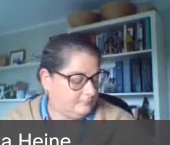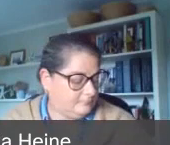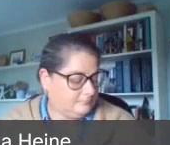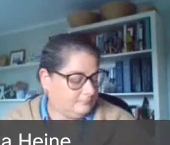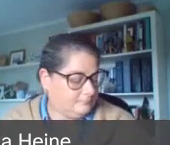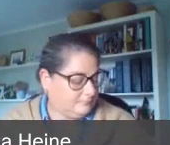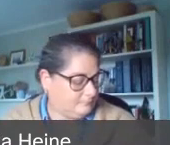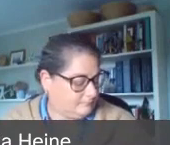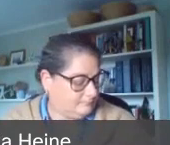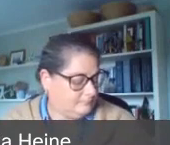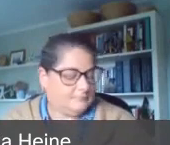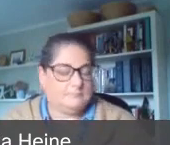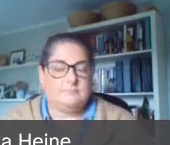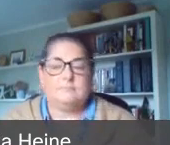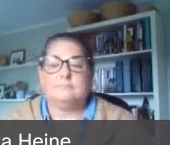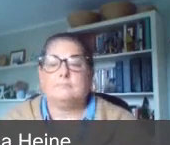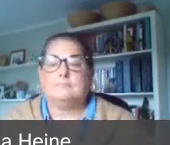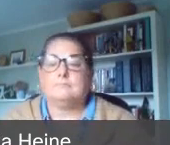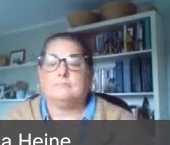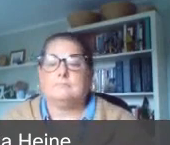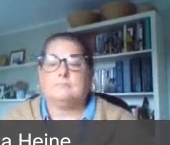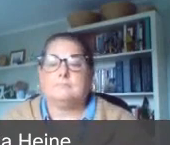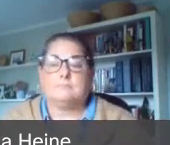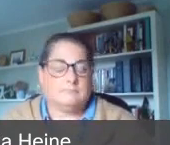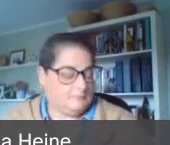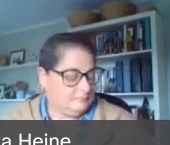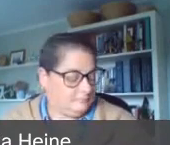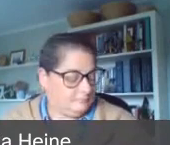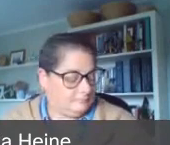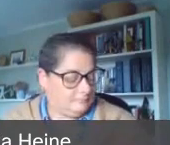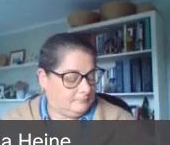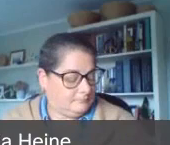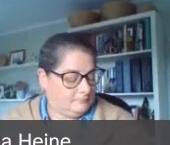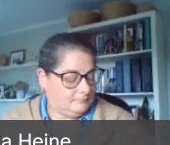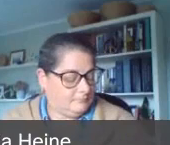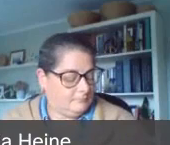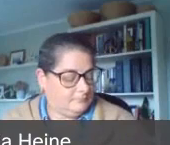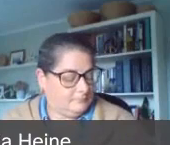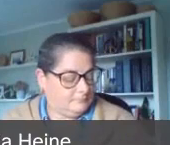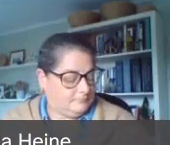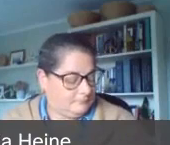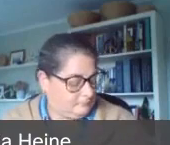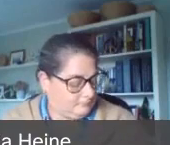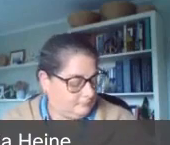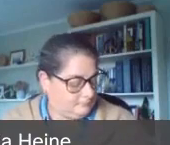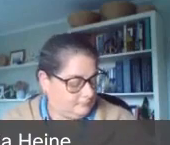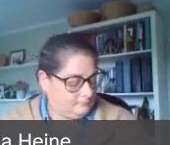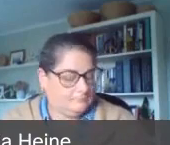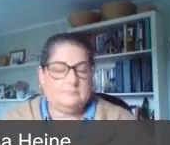correct and accurate information on me, on my case so that they can determine whether I needed the benefits or not.